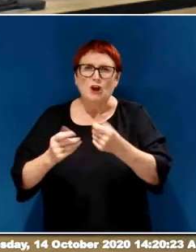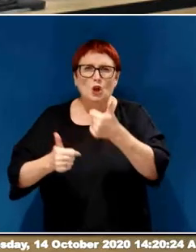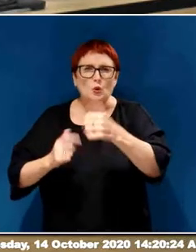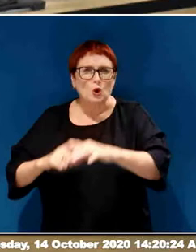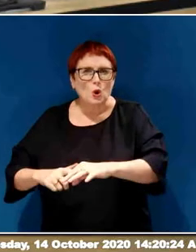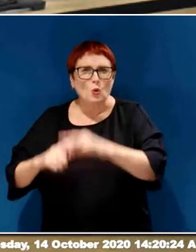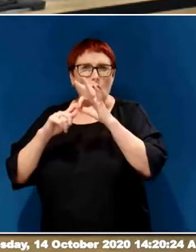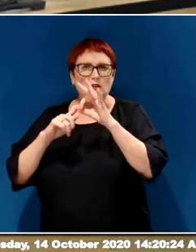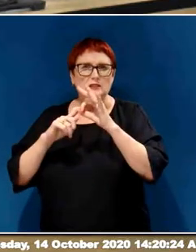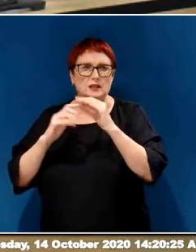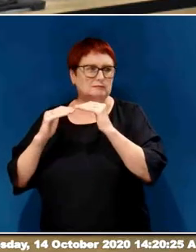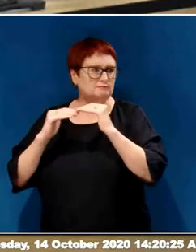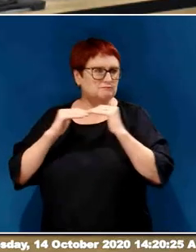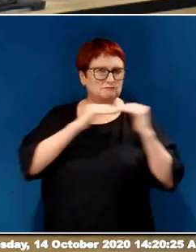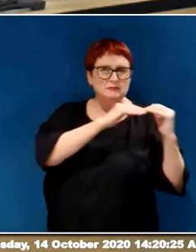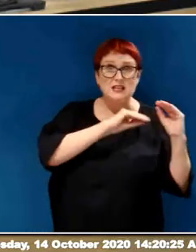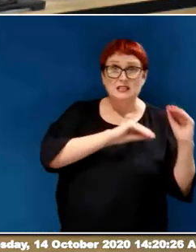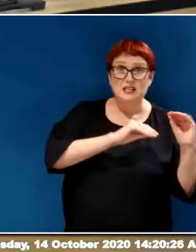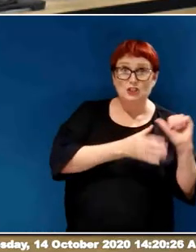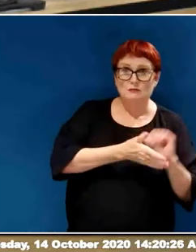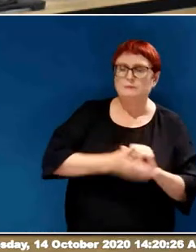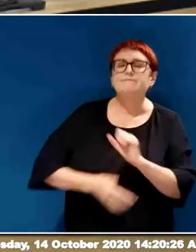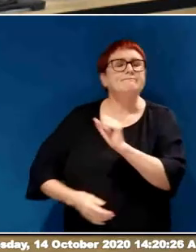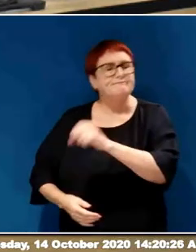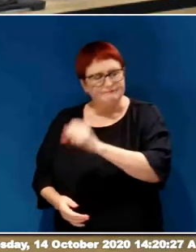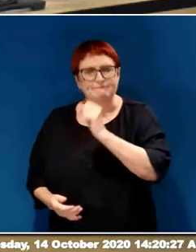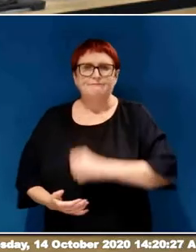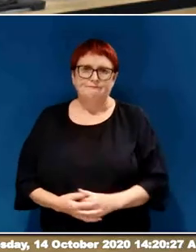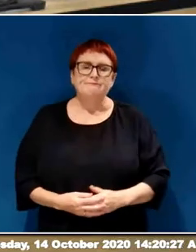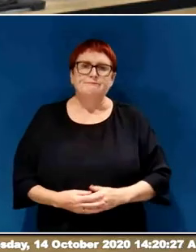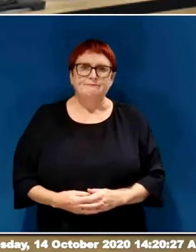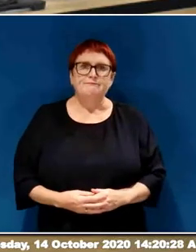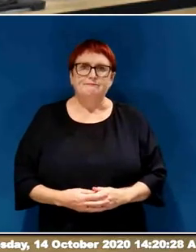I think the Professional Standards really need amending so that they